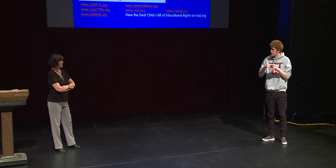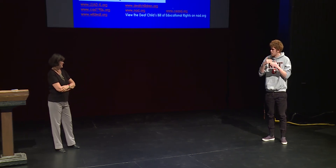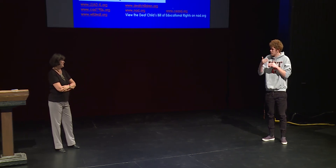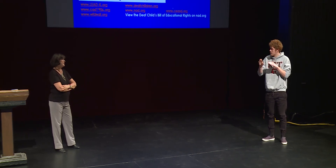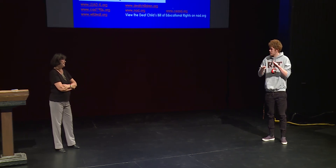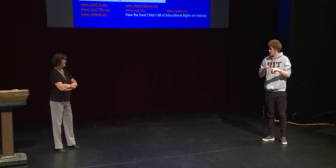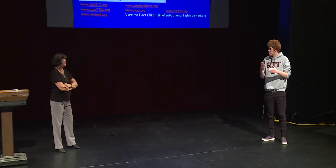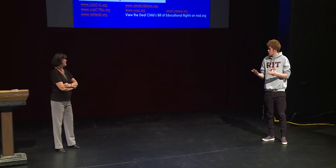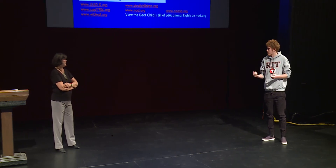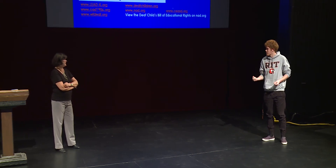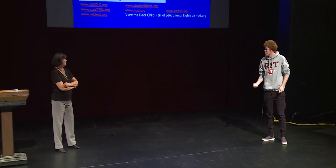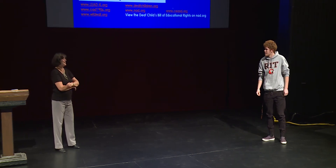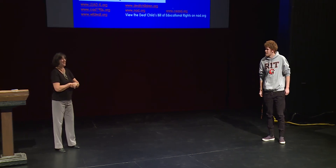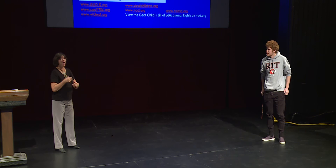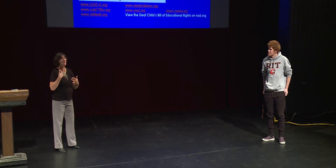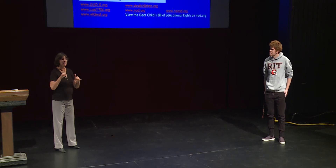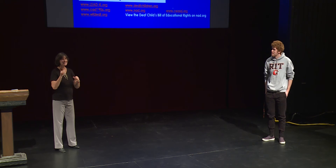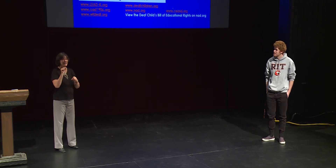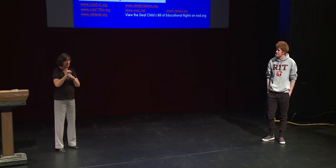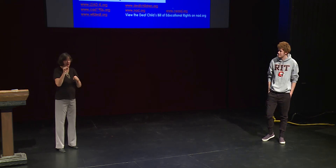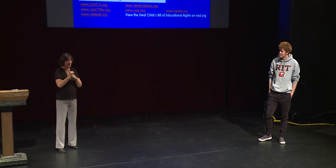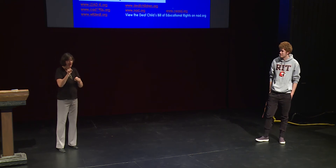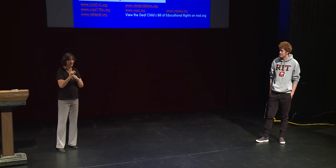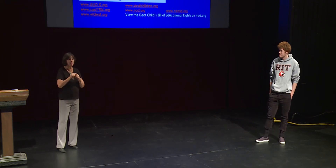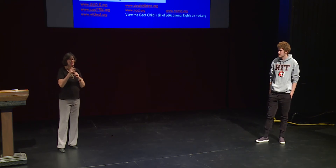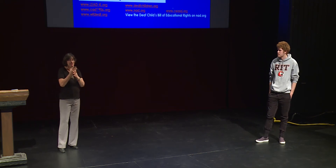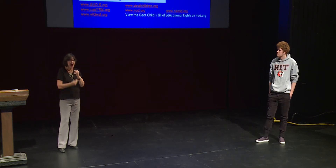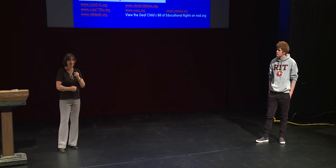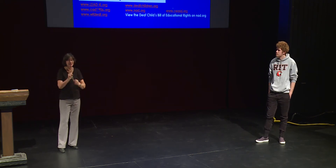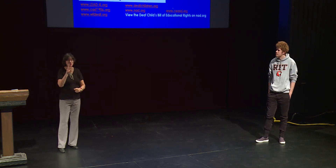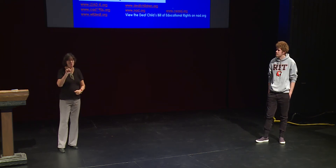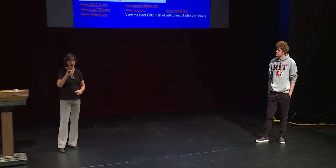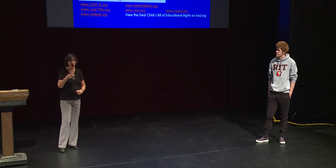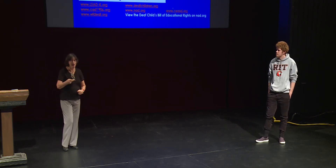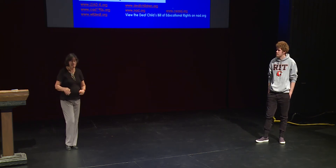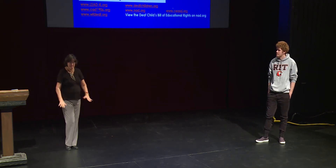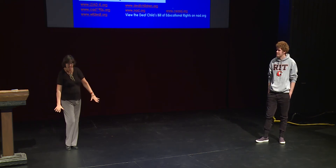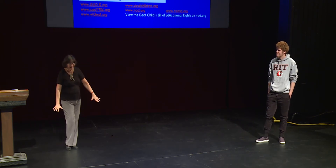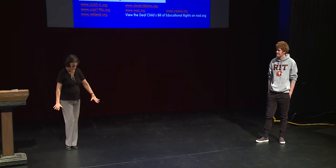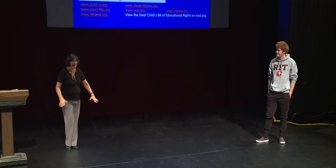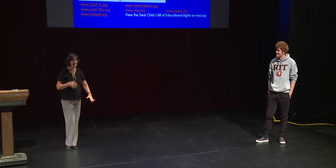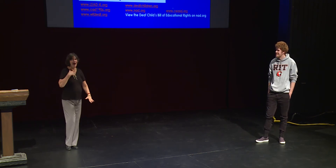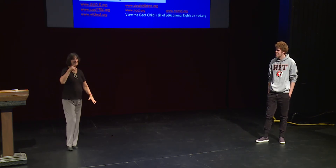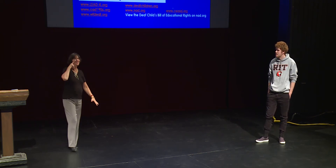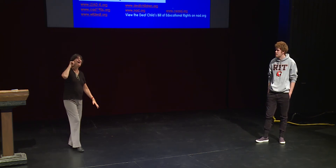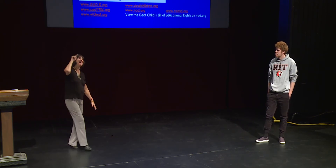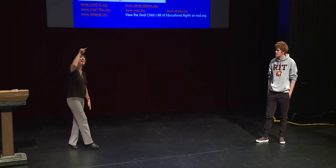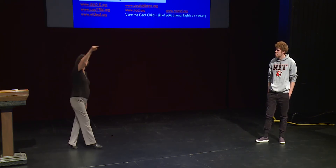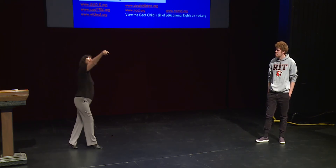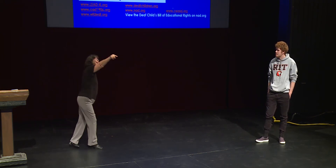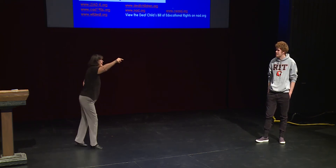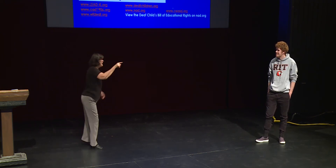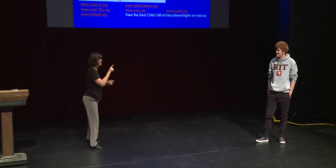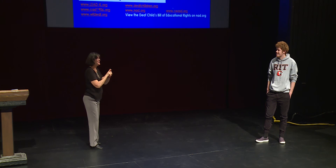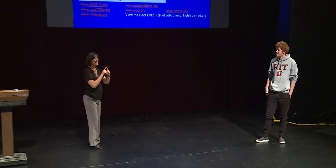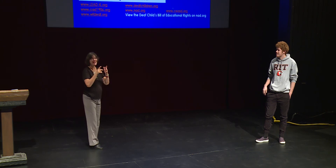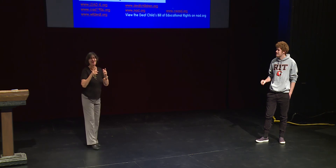I know what your immediate next steps are in LEAD-K. Well, we're still working on that. We're kind of walking through a swamp right now.